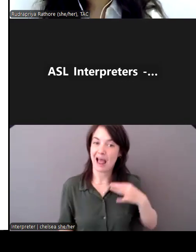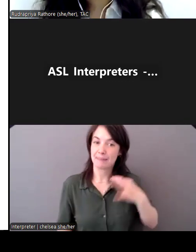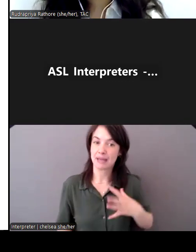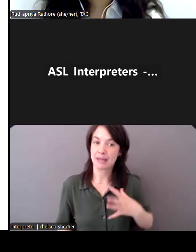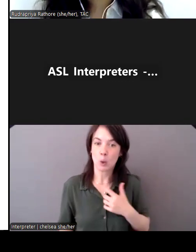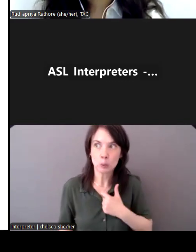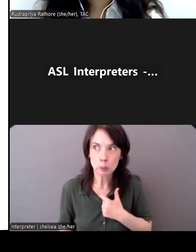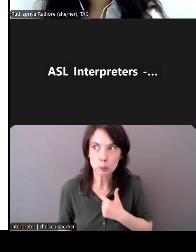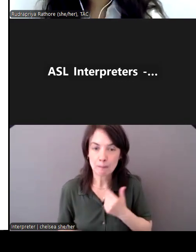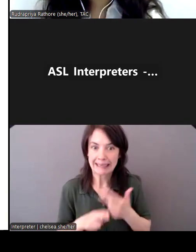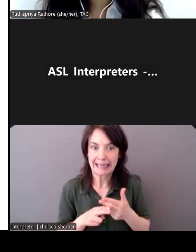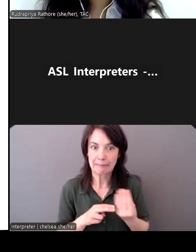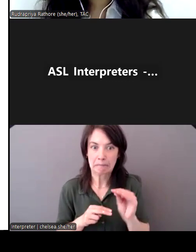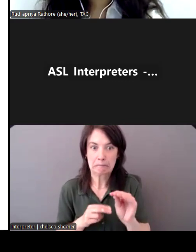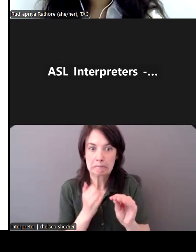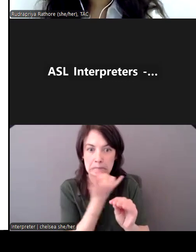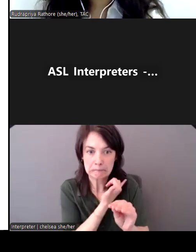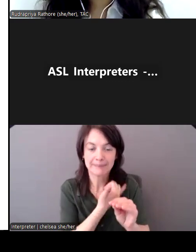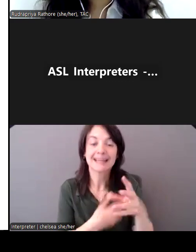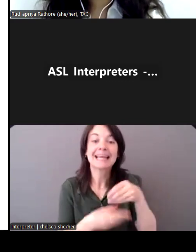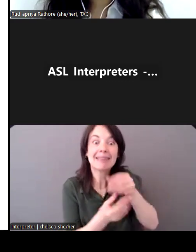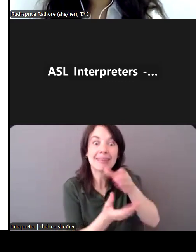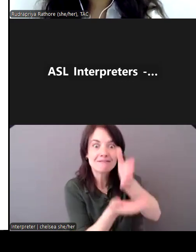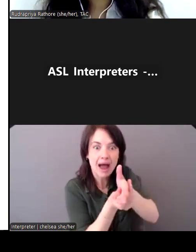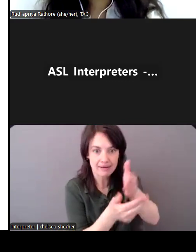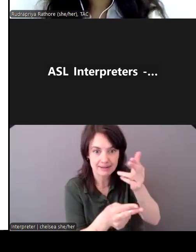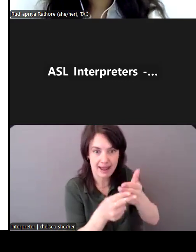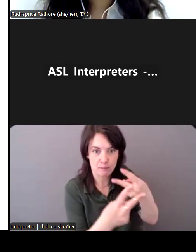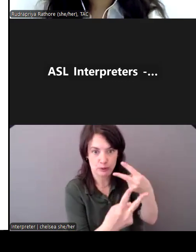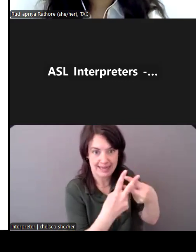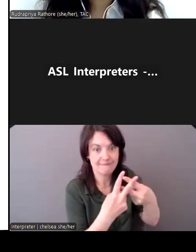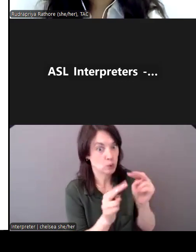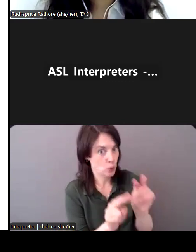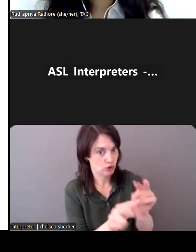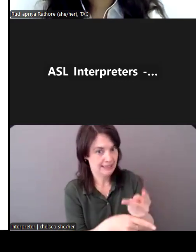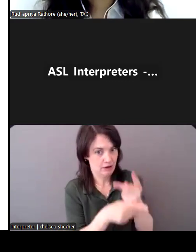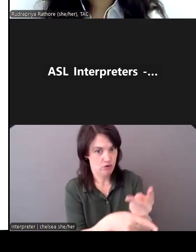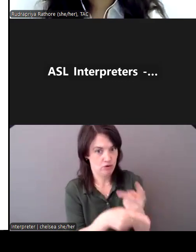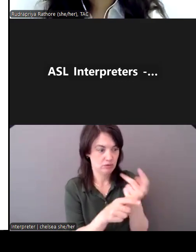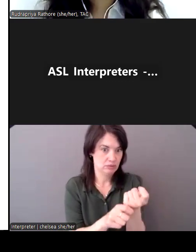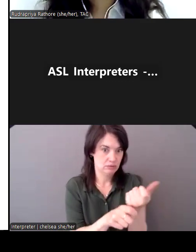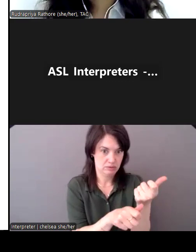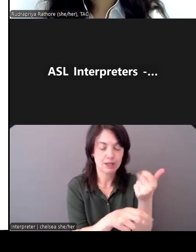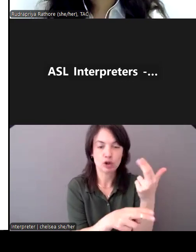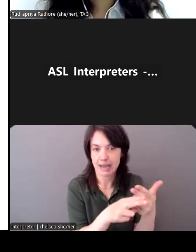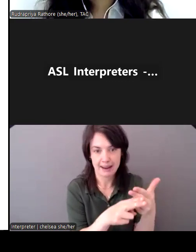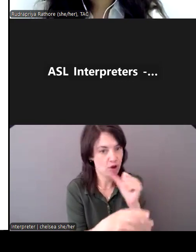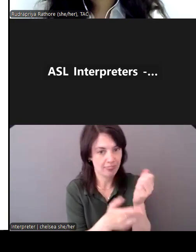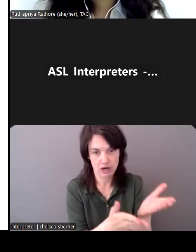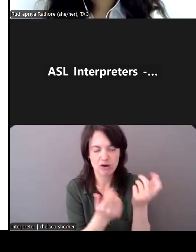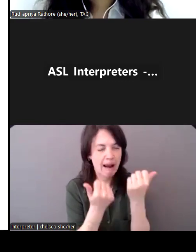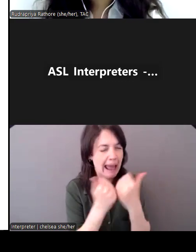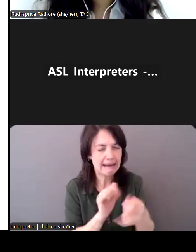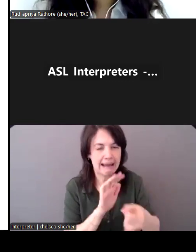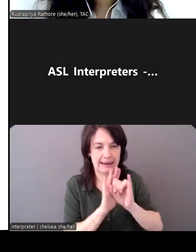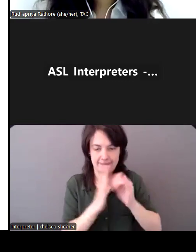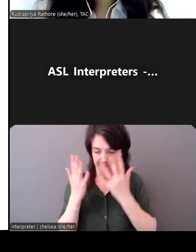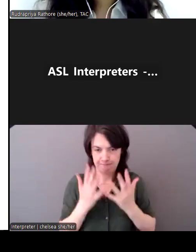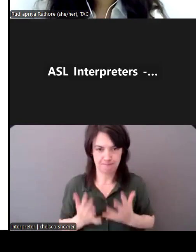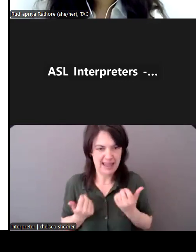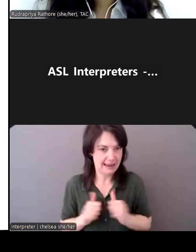is actually in the file name um so check for that and your name or any identifying factors